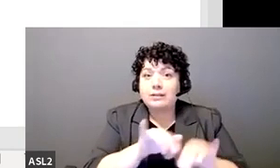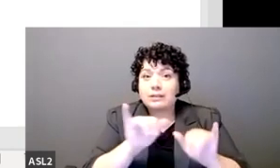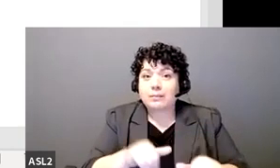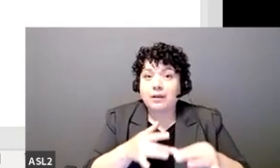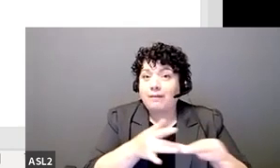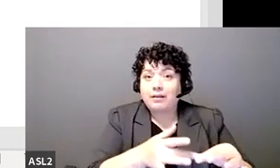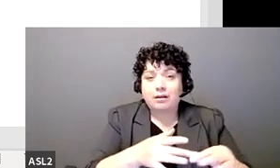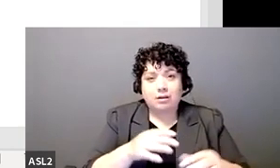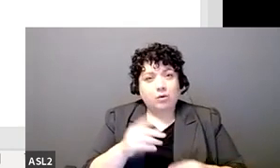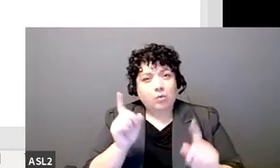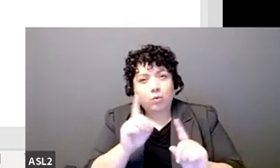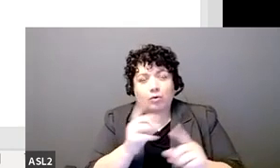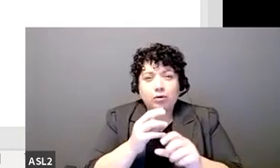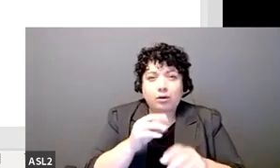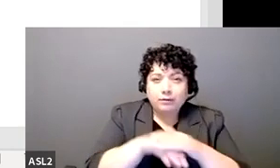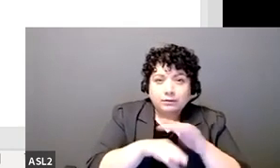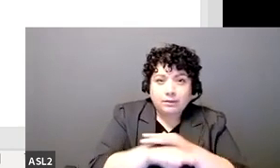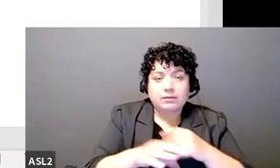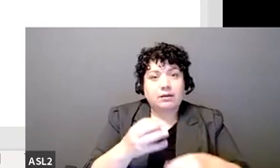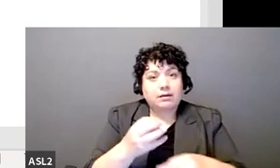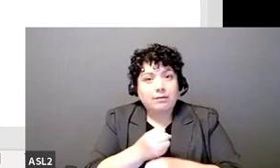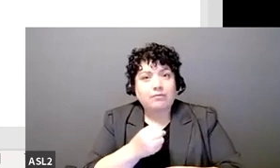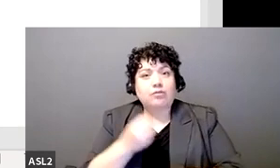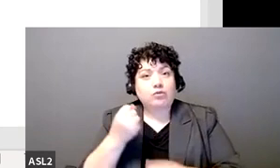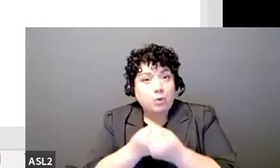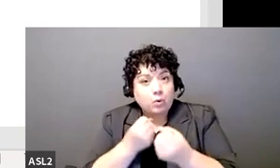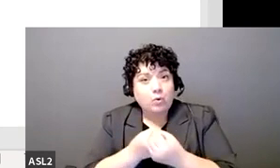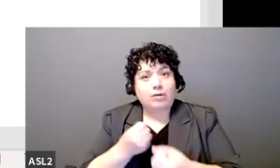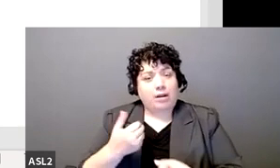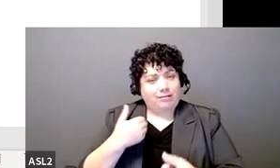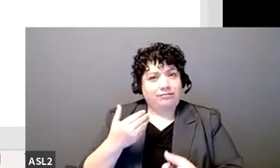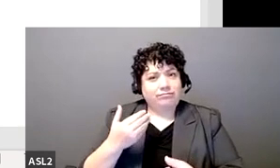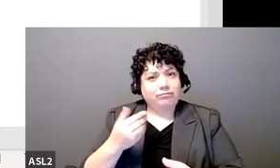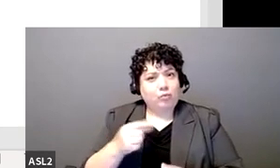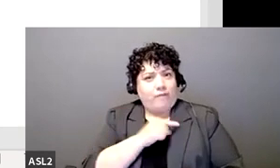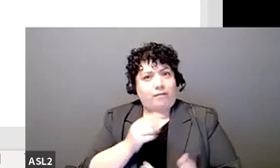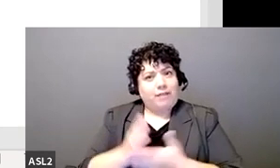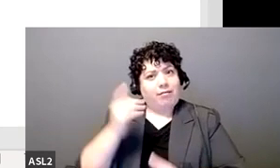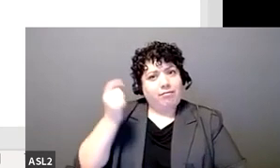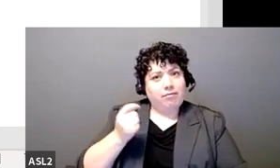and supports that they're entitled to receive the purpose of this project is to address the under